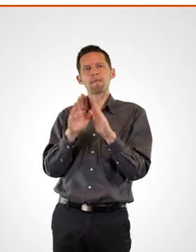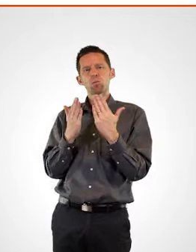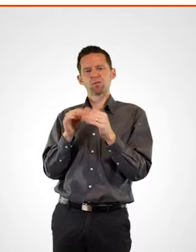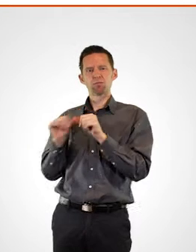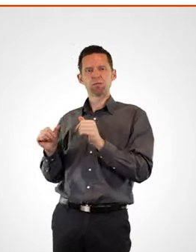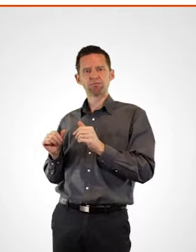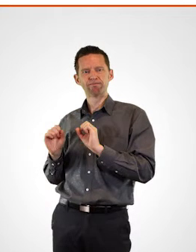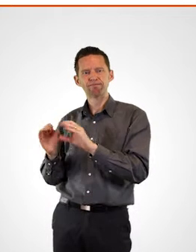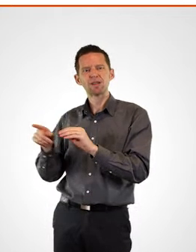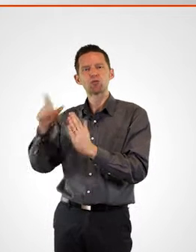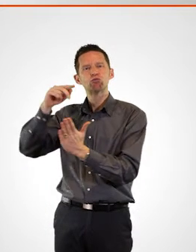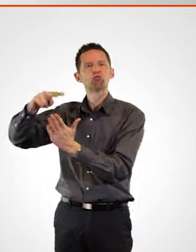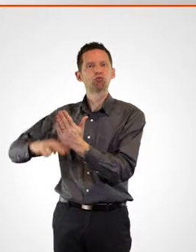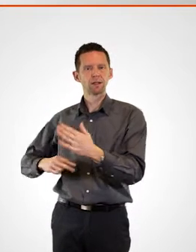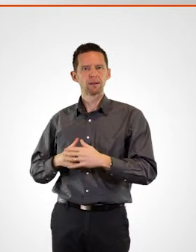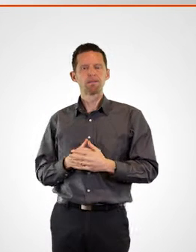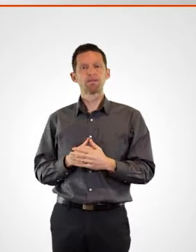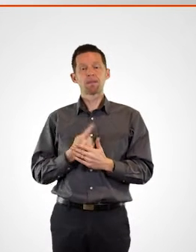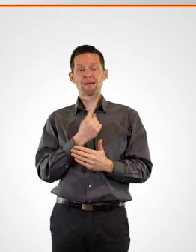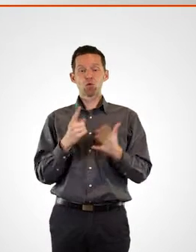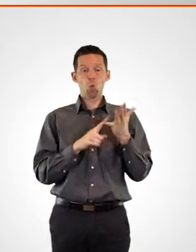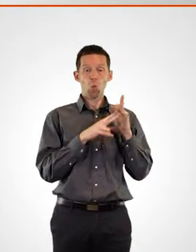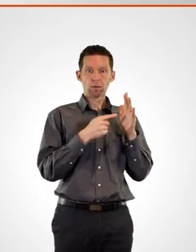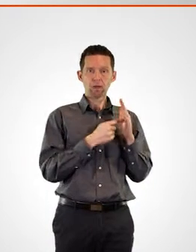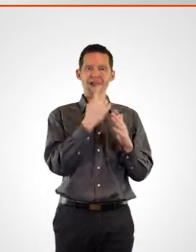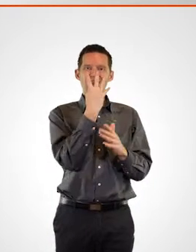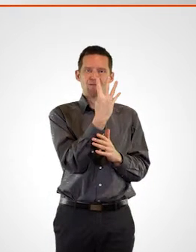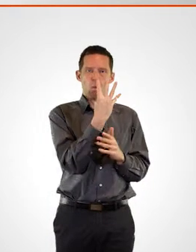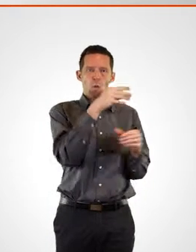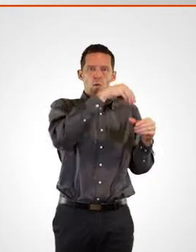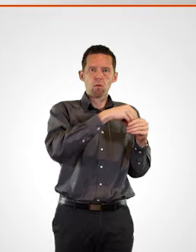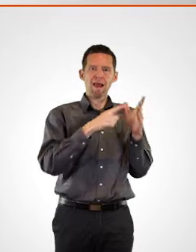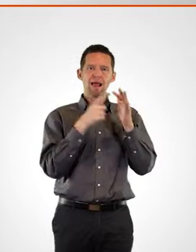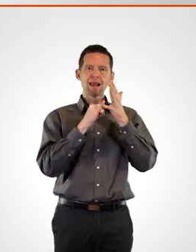for storybook reading. For every unit there are four lesson plans.